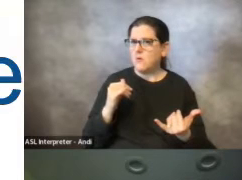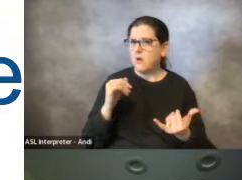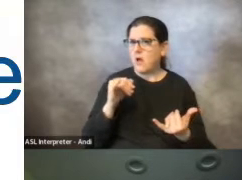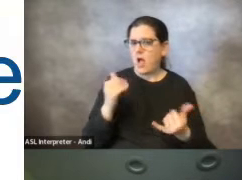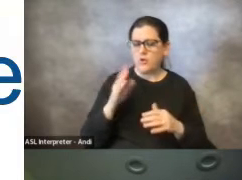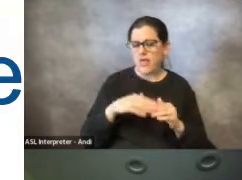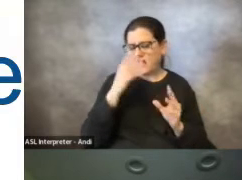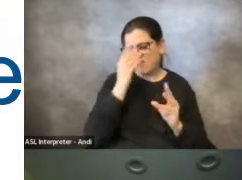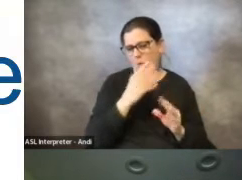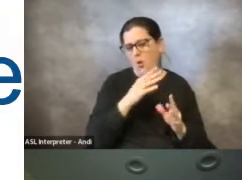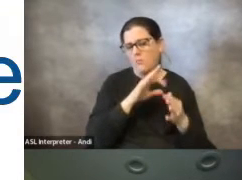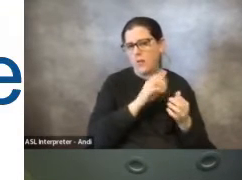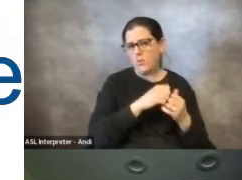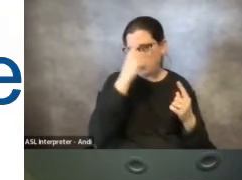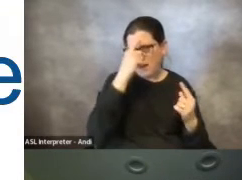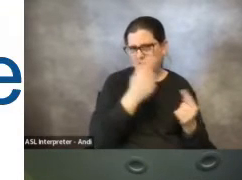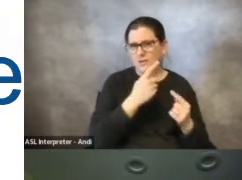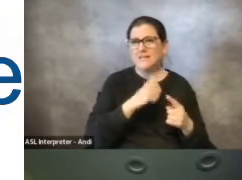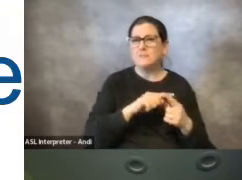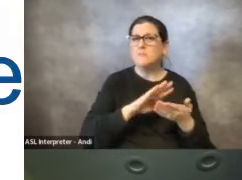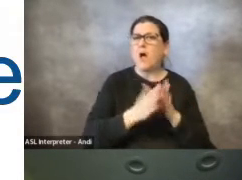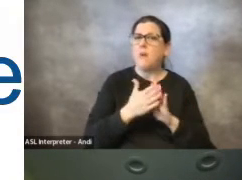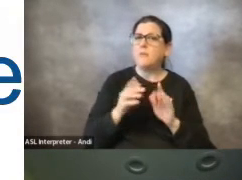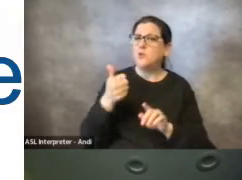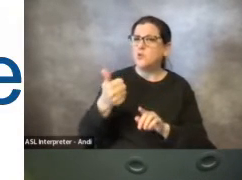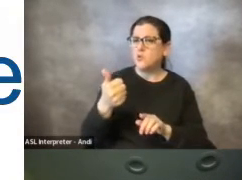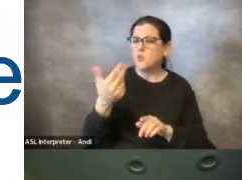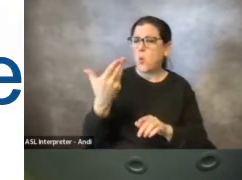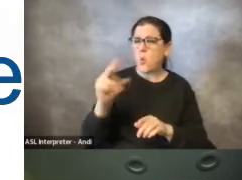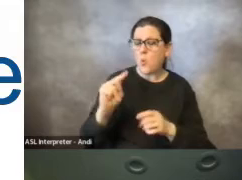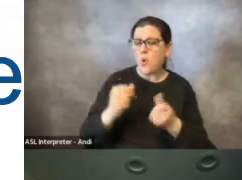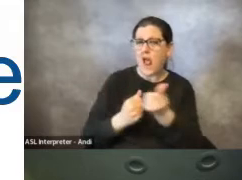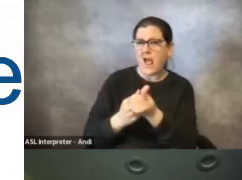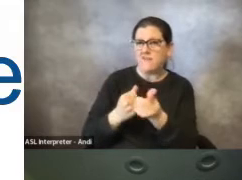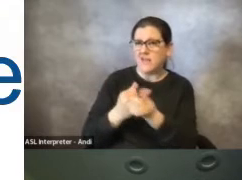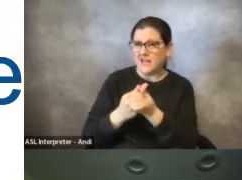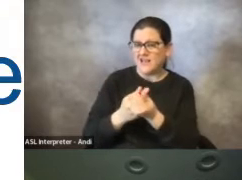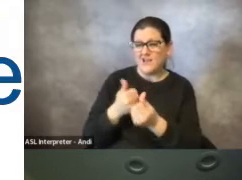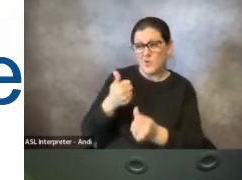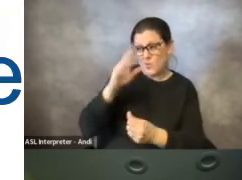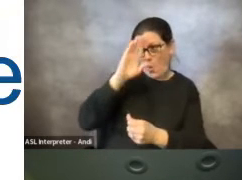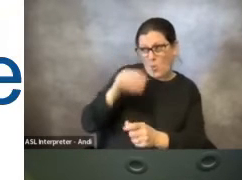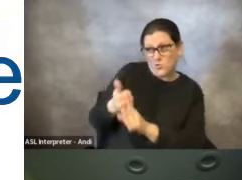enough, it's got to come your biggest advocate, right, like, you know, you're better than anybody else. And don't be